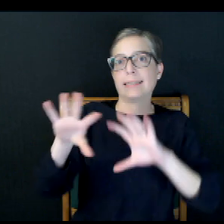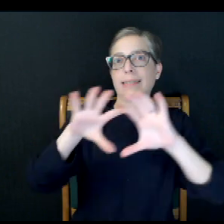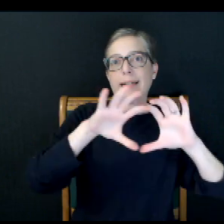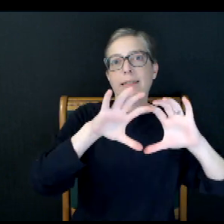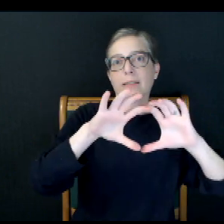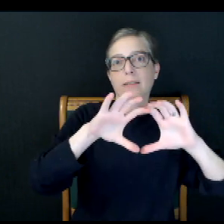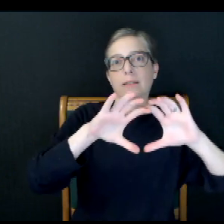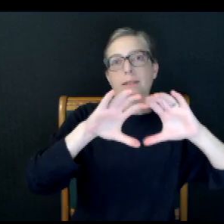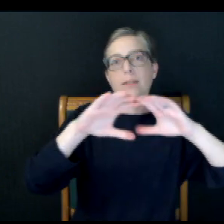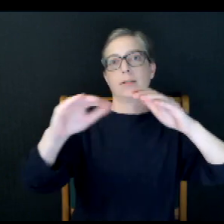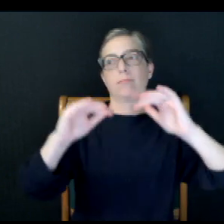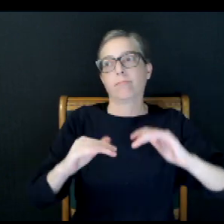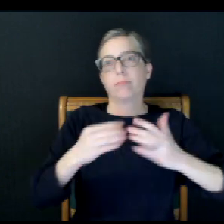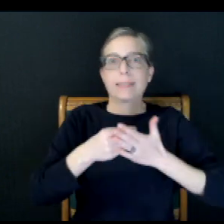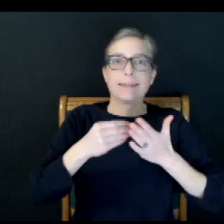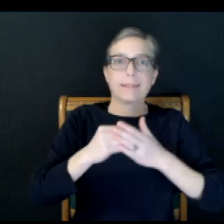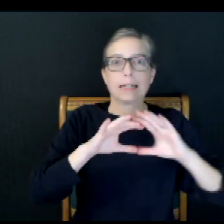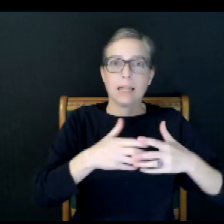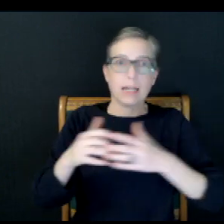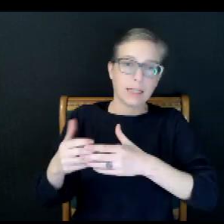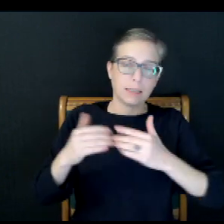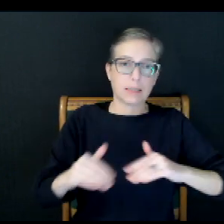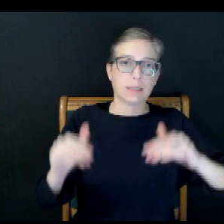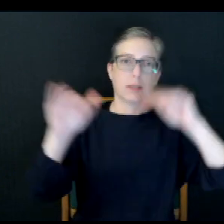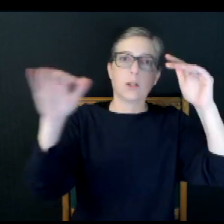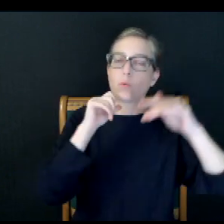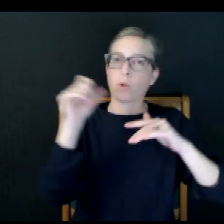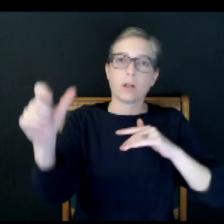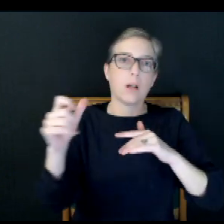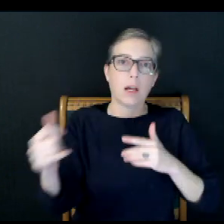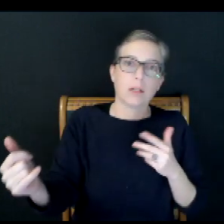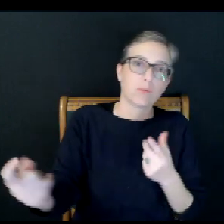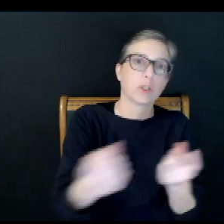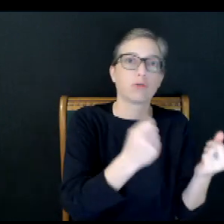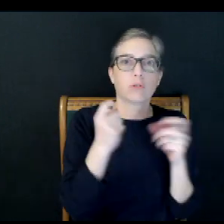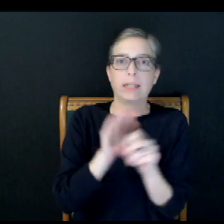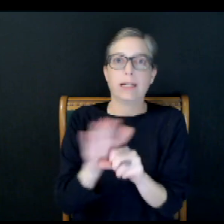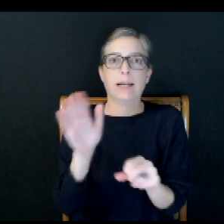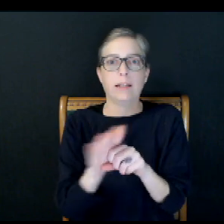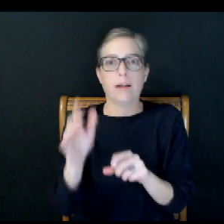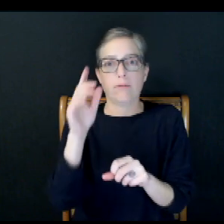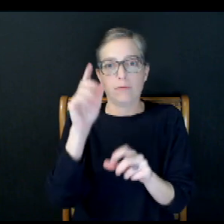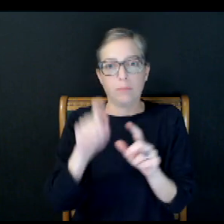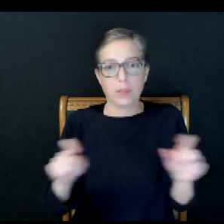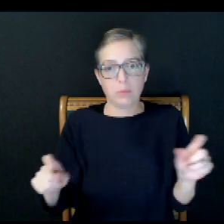access to the services that we think are probably needed.